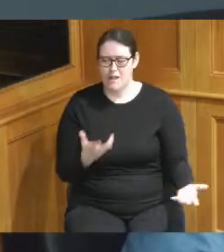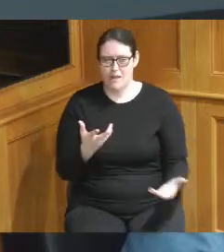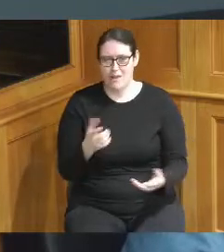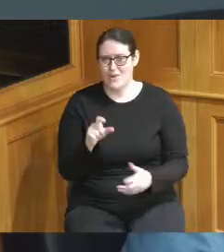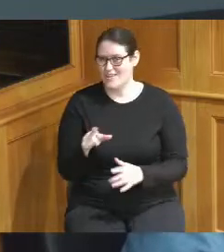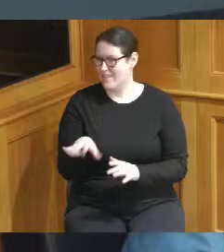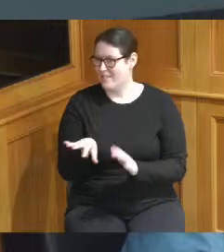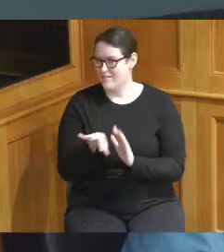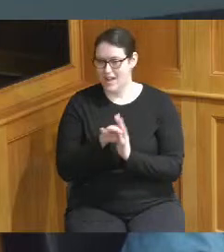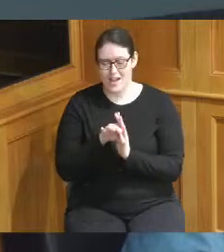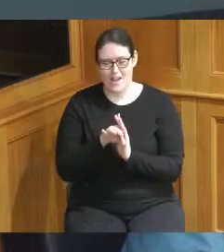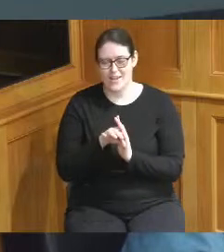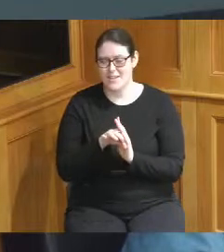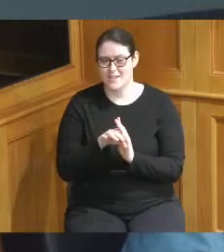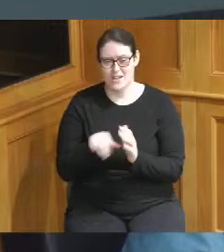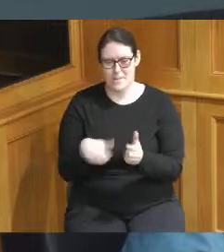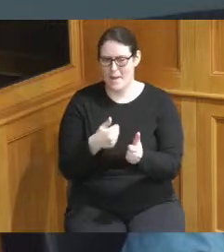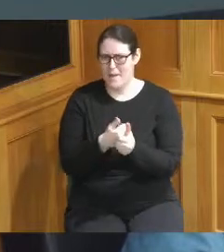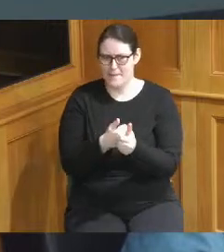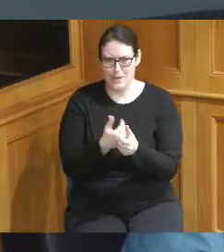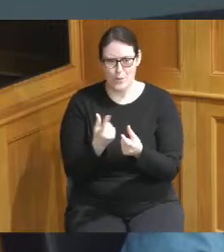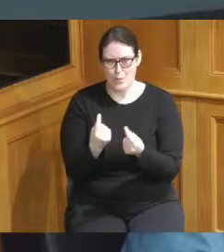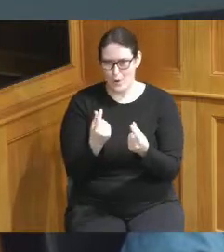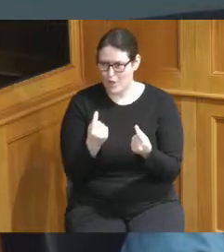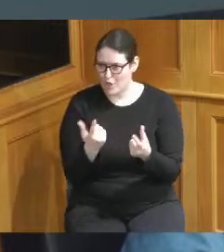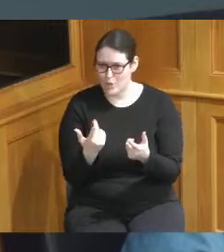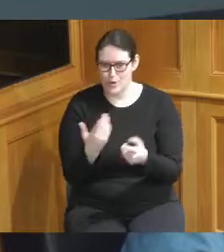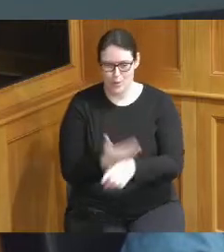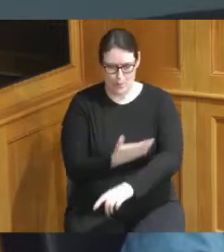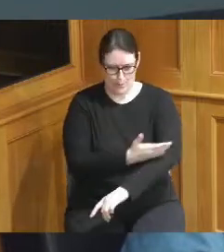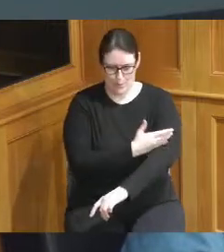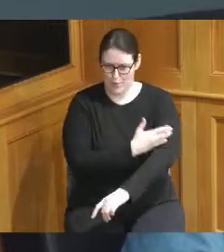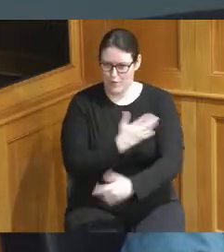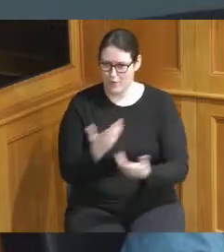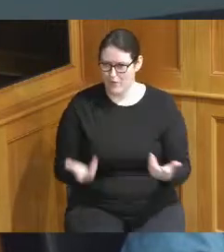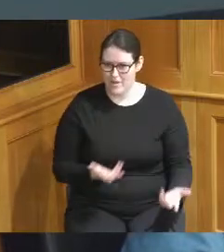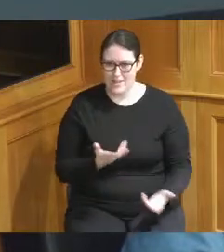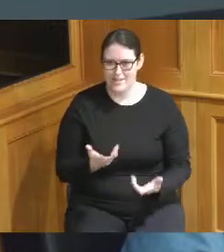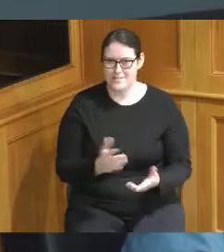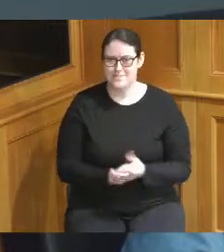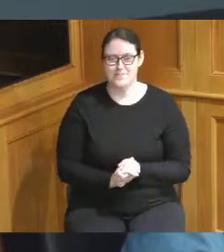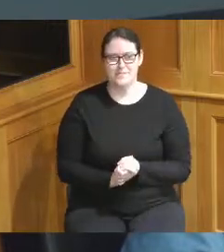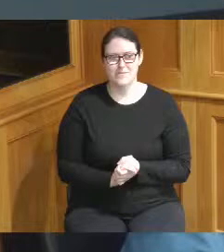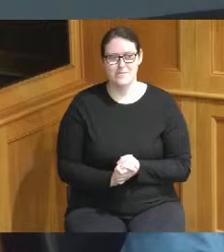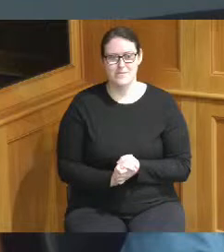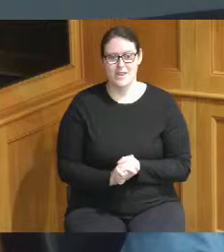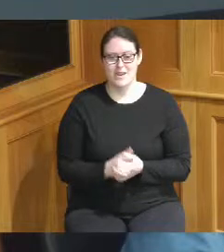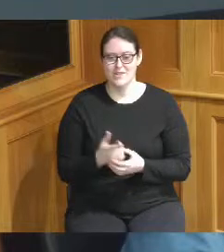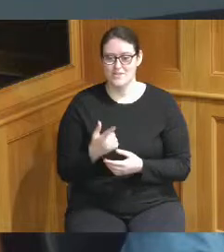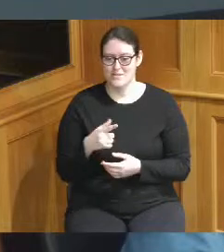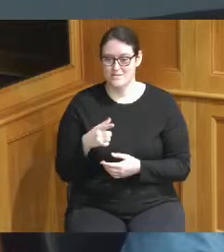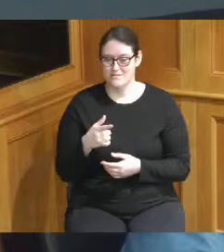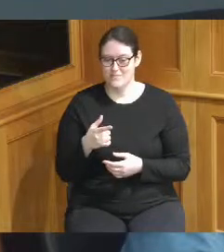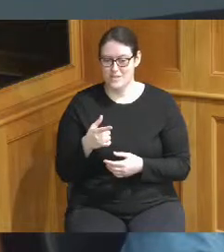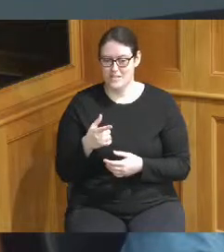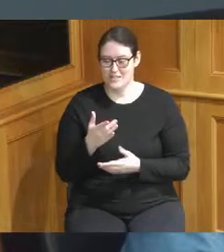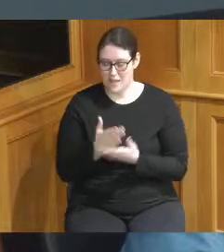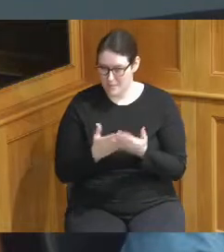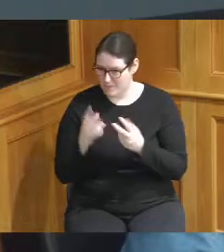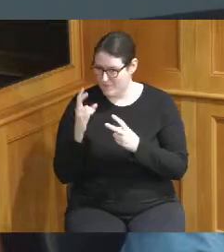spot on this side of the stadium so I would like to make sure I don't think we have that problem